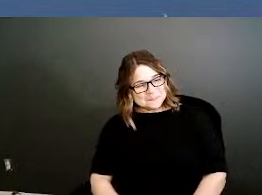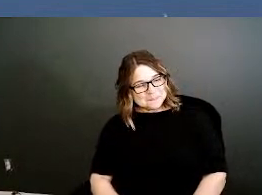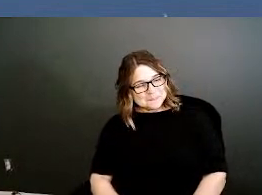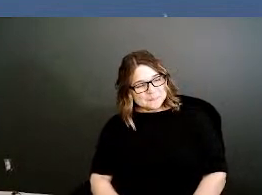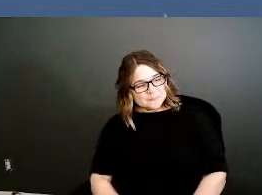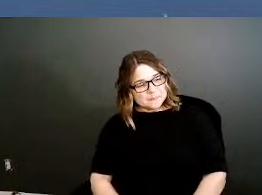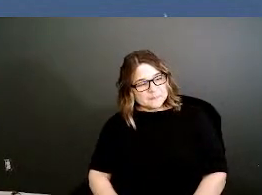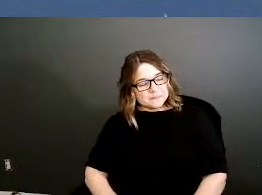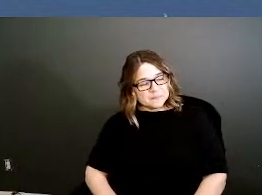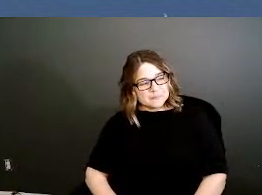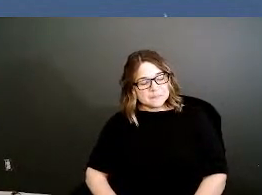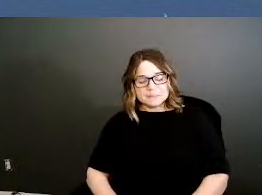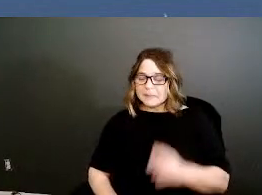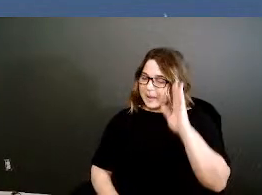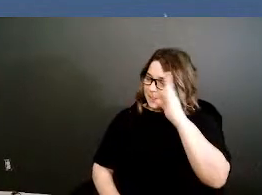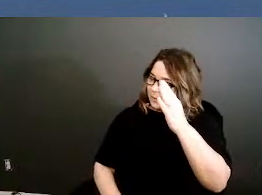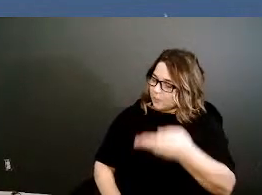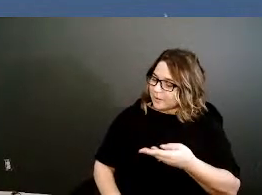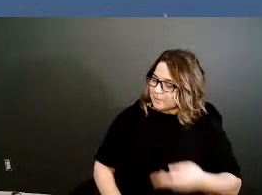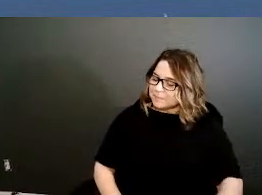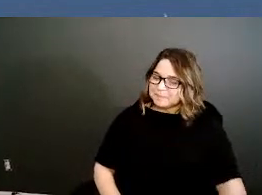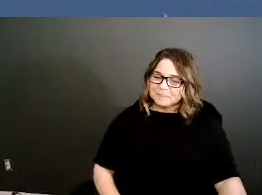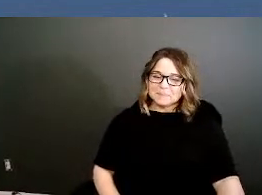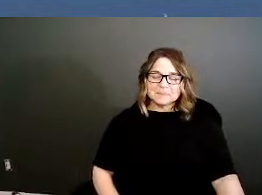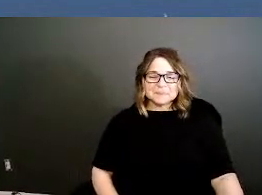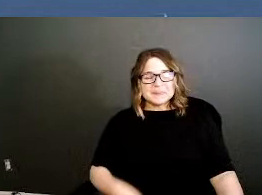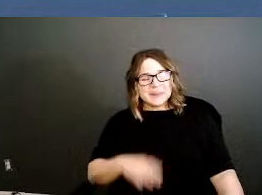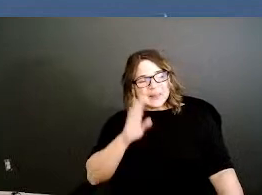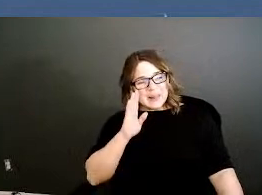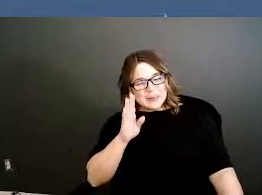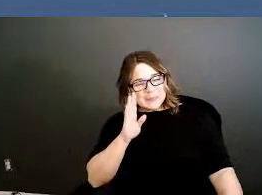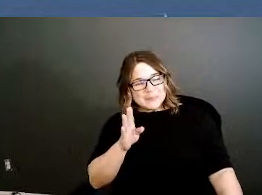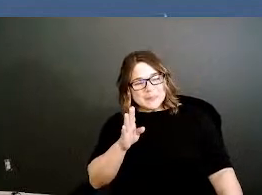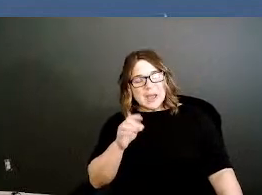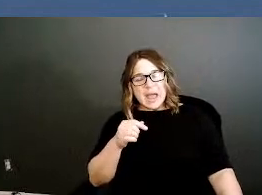HERE IN NORTH MINNEAPOLIS, MOVED TO SOUTH MINNEAPOLIS, KIND OF LIVED ALL AROUND.